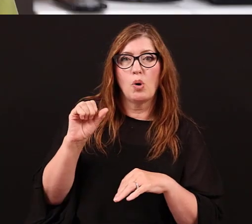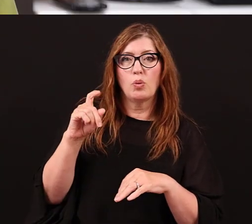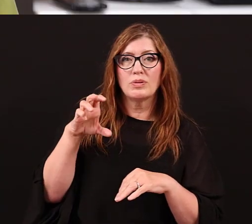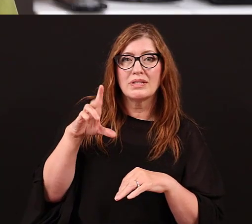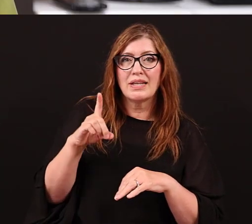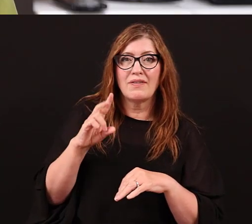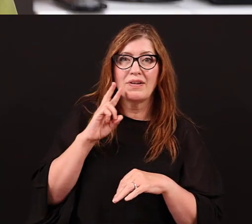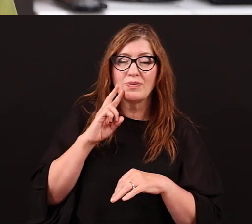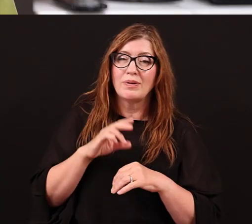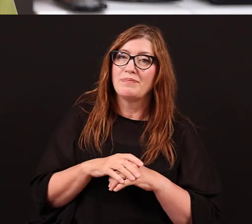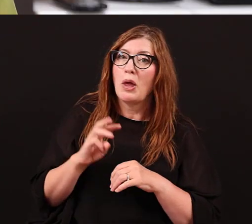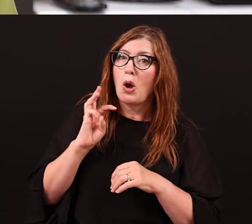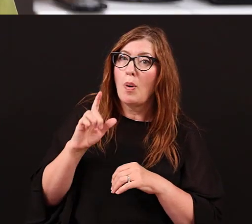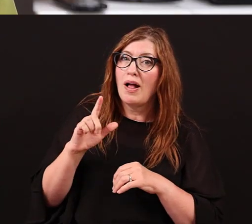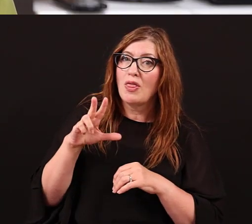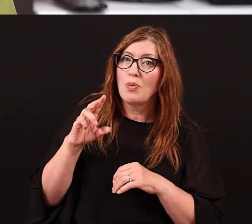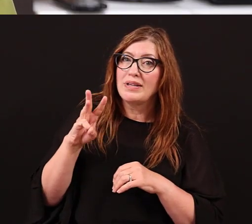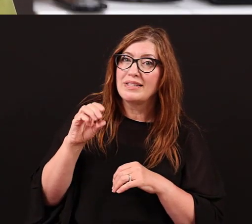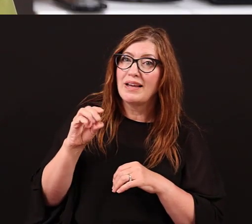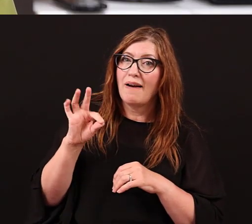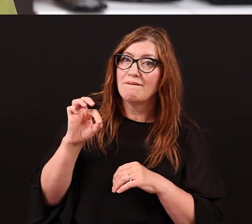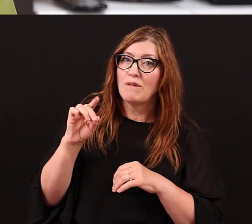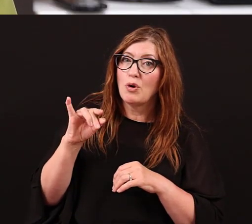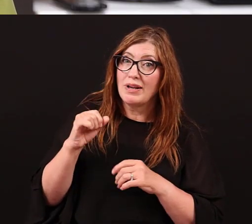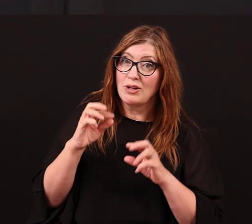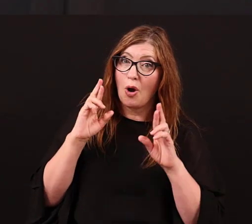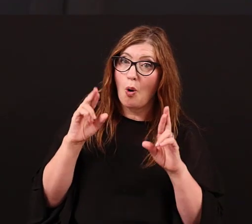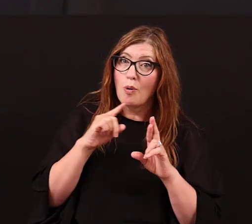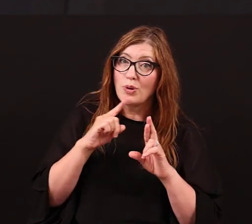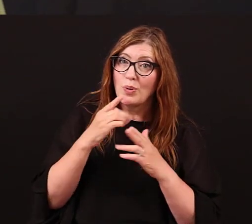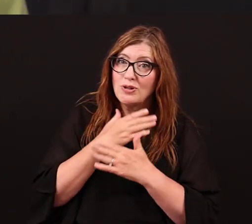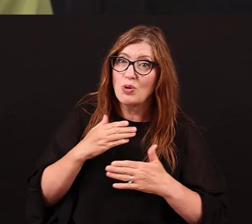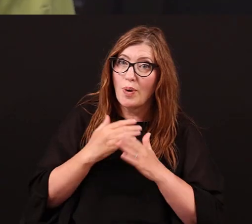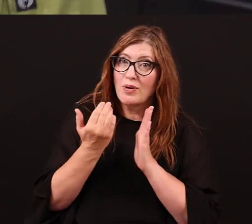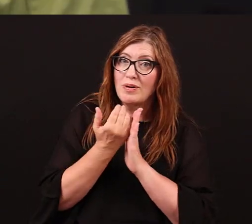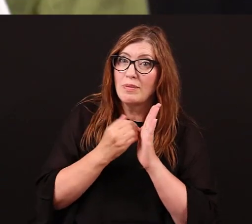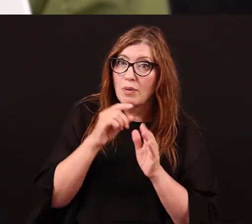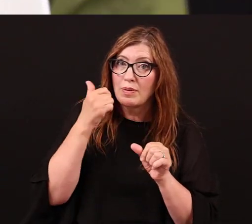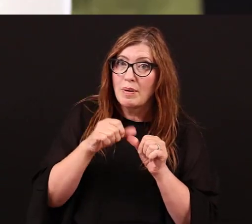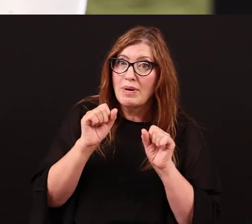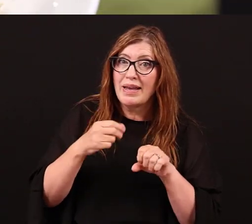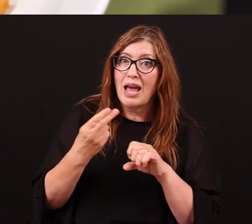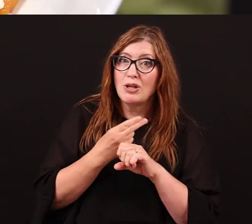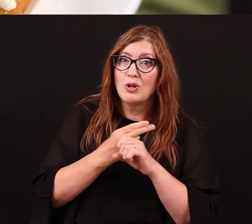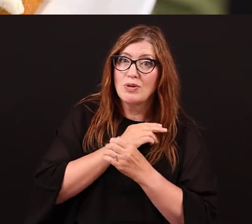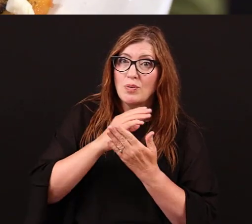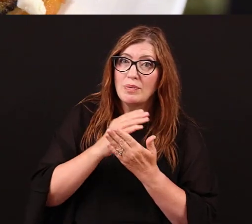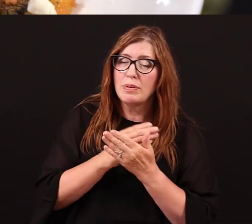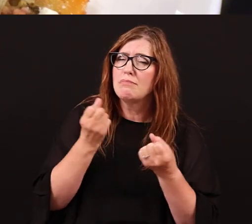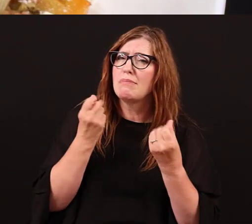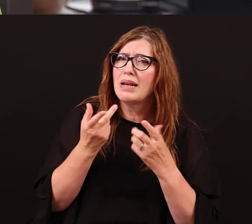Well, "360" foodies, I hope you enjoyed this recipe today. And remember, you can use this recipe in many, many different applications.